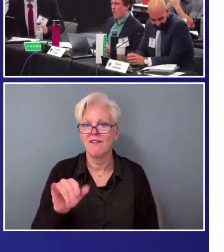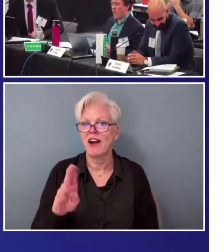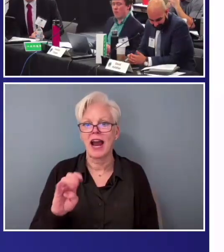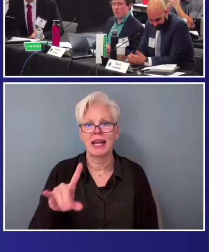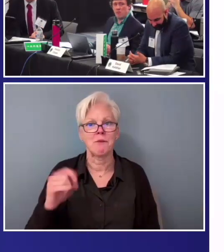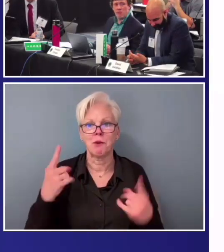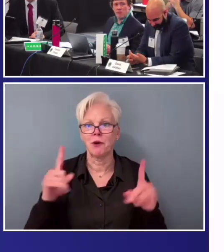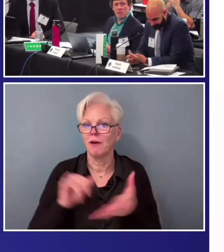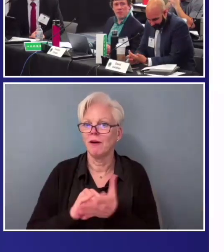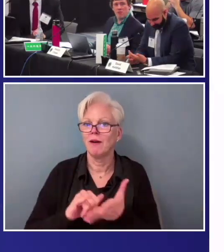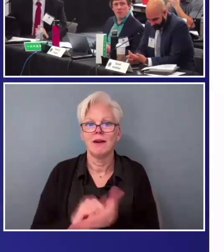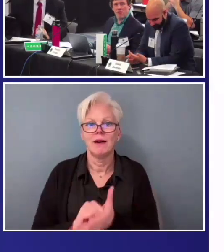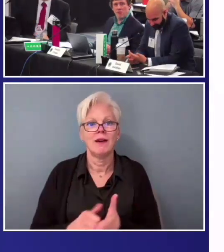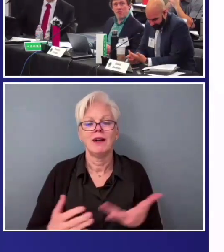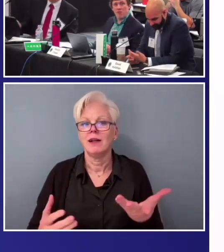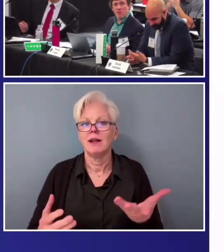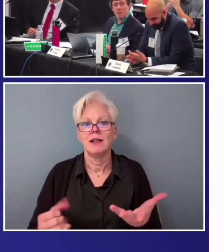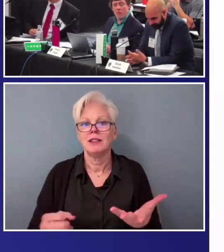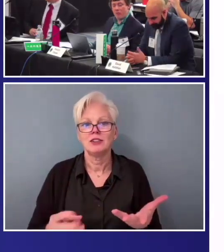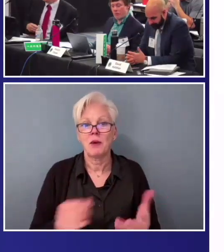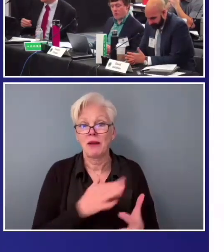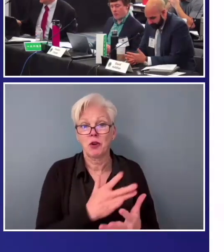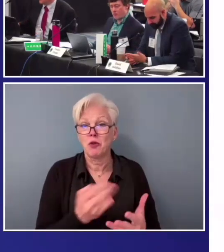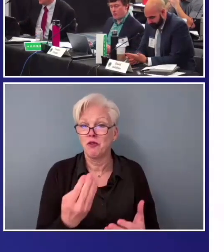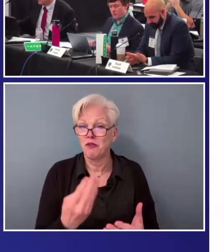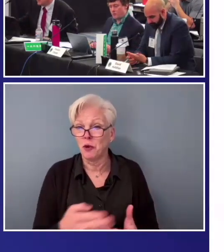after those steps. Thank you, Jeff. Kristin?